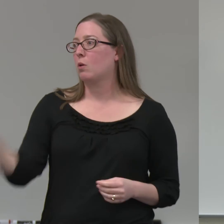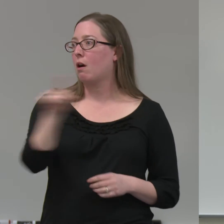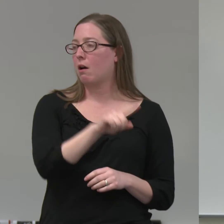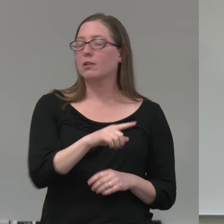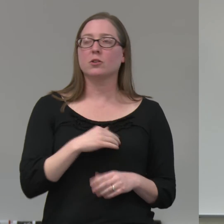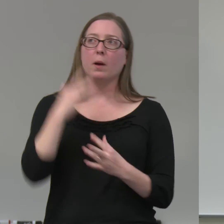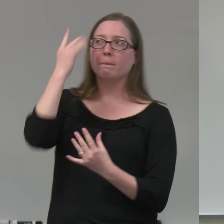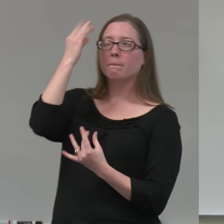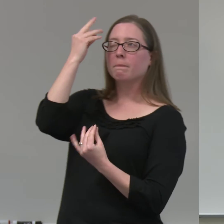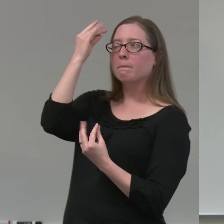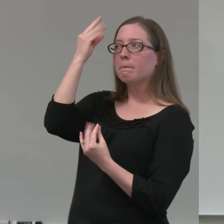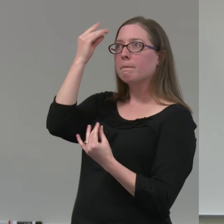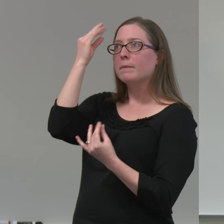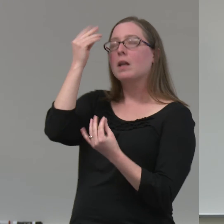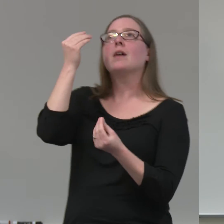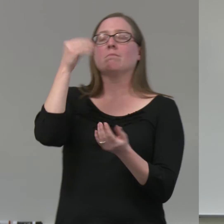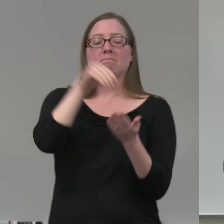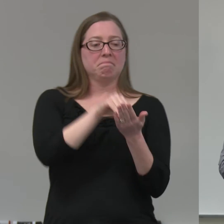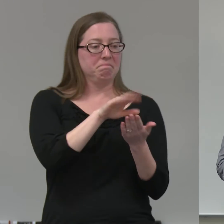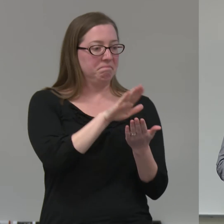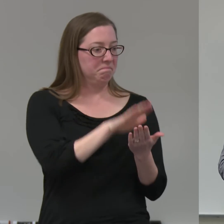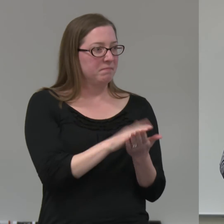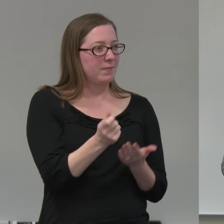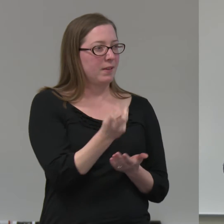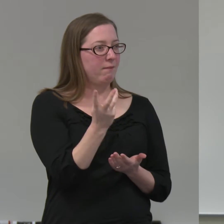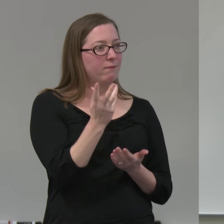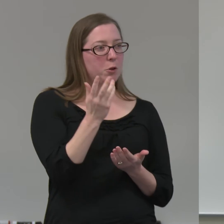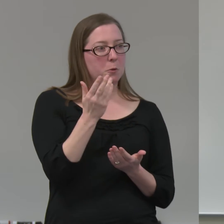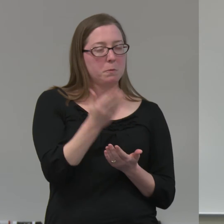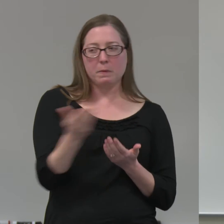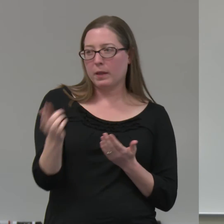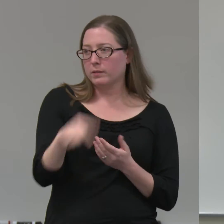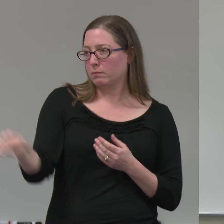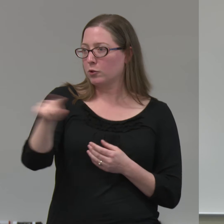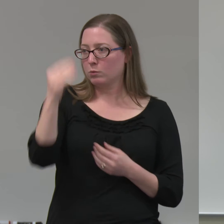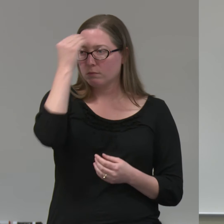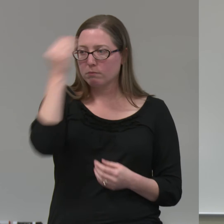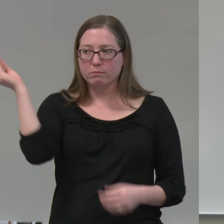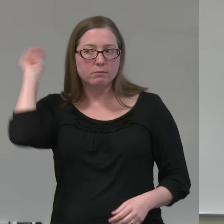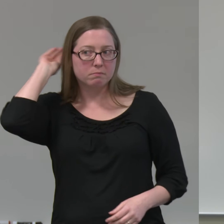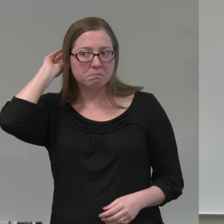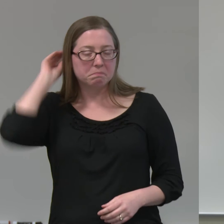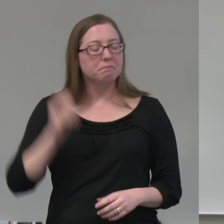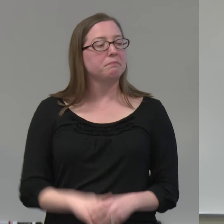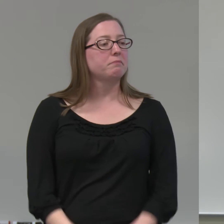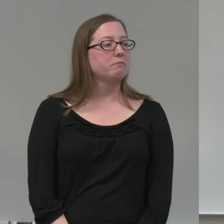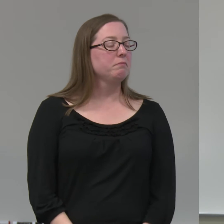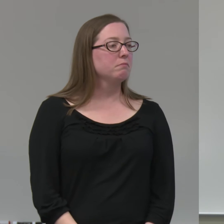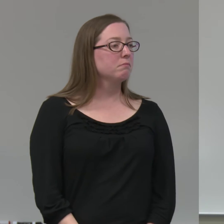and just put a few things down I think you should be aware of in thinking about going on to graduate school.